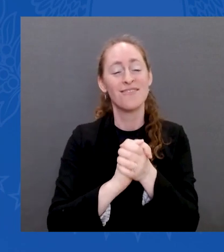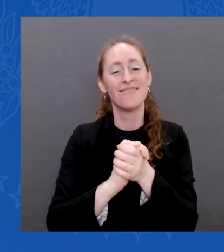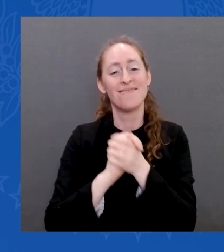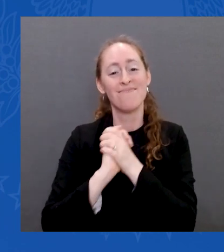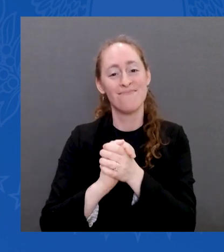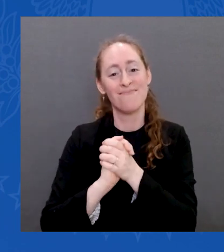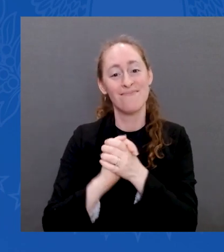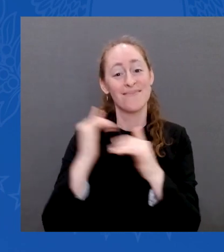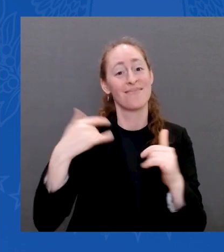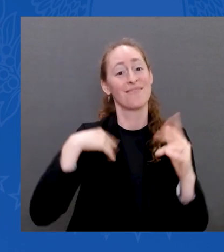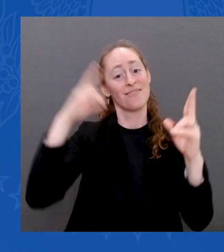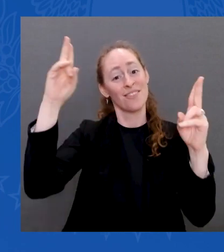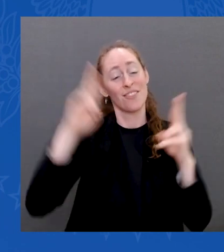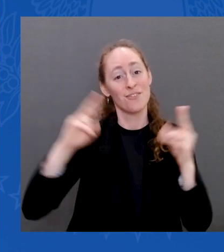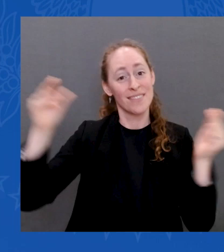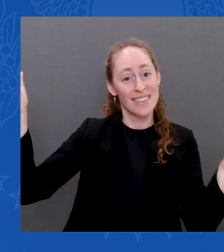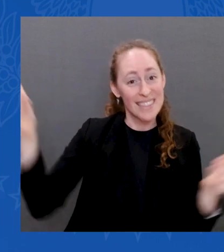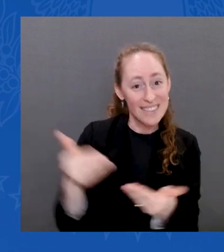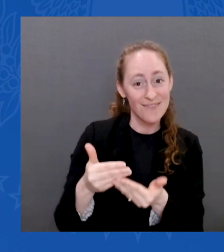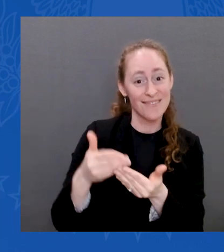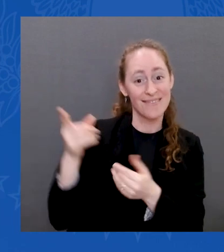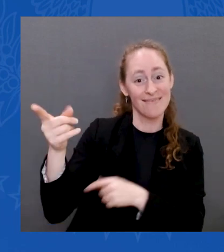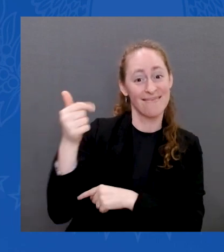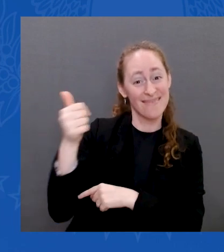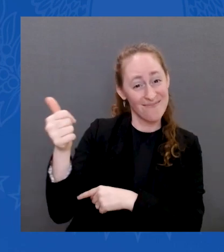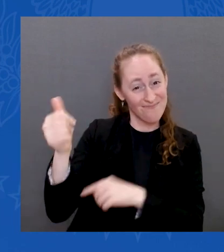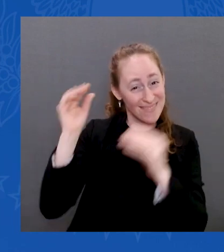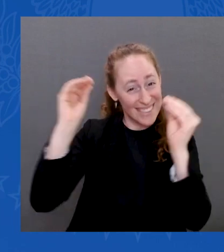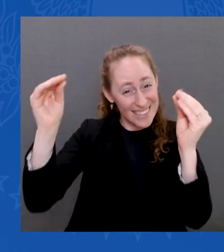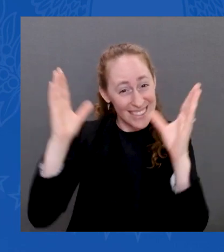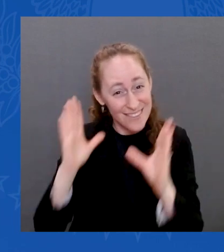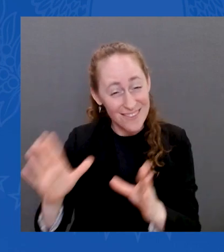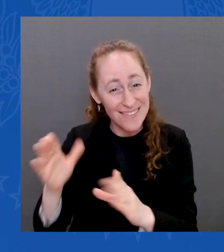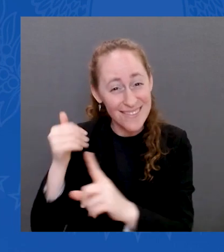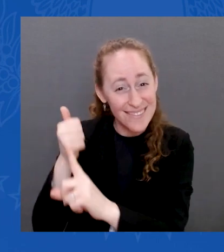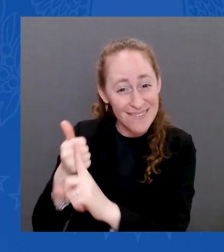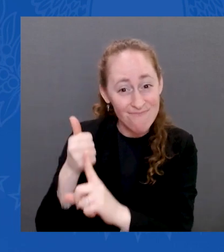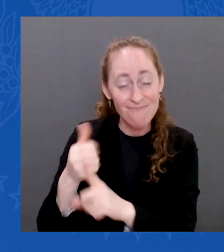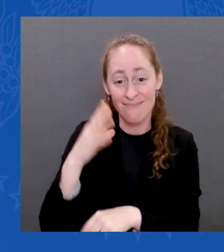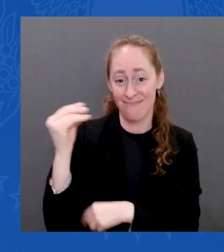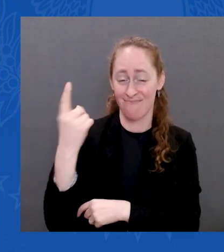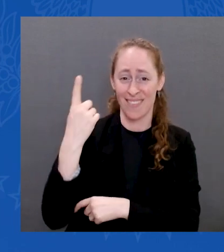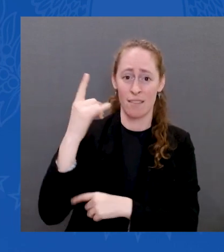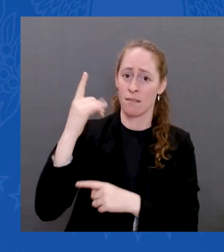and the greatest champion for teachers in the White House. First Lady Dr. Jill Biden.